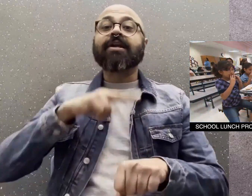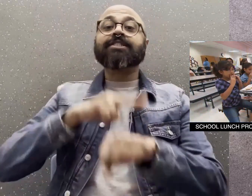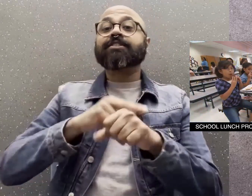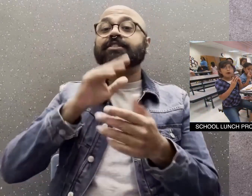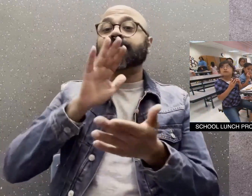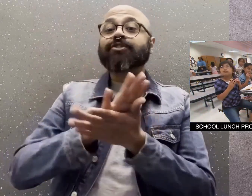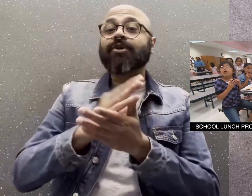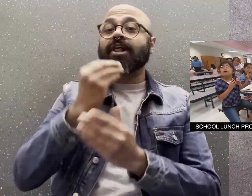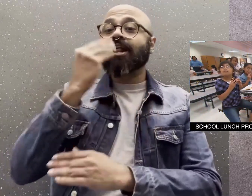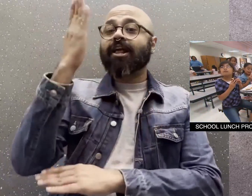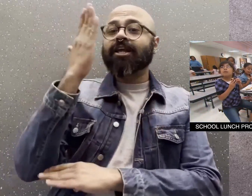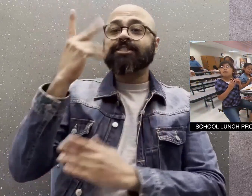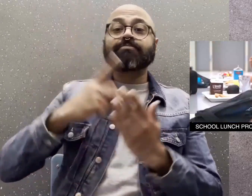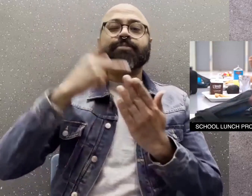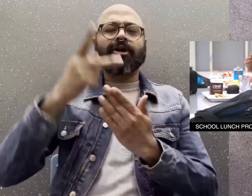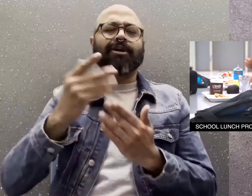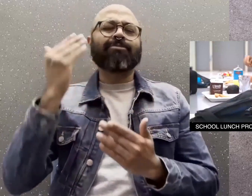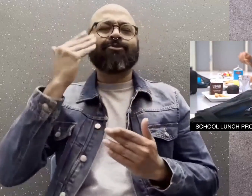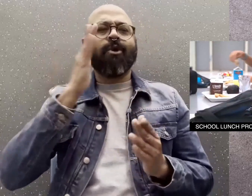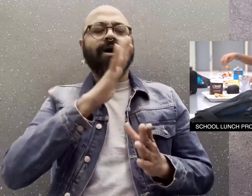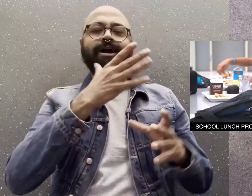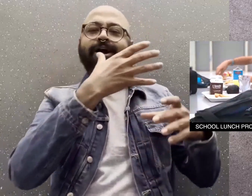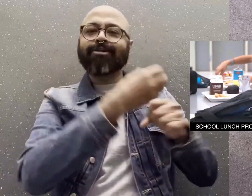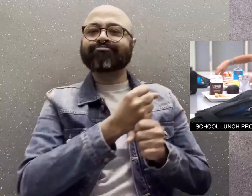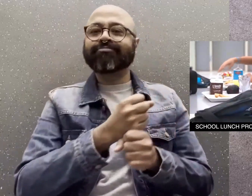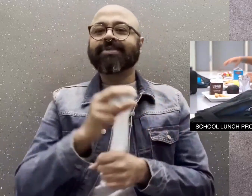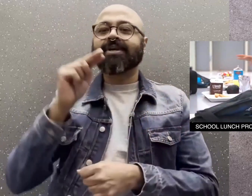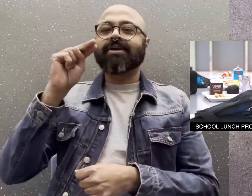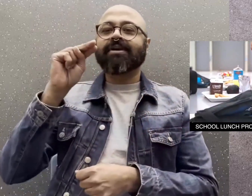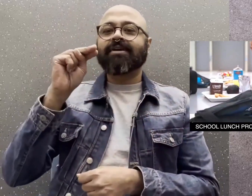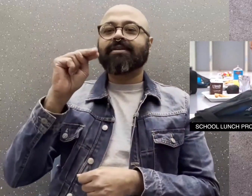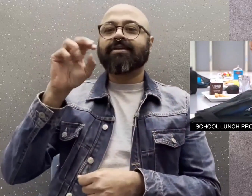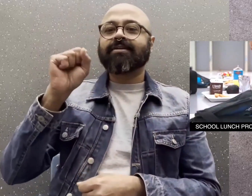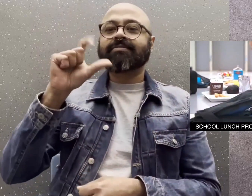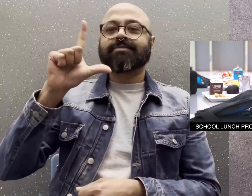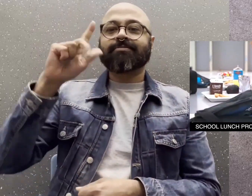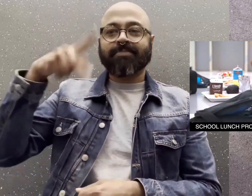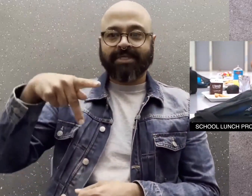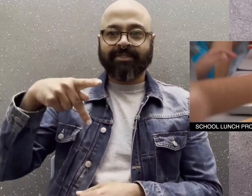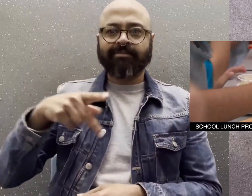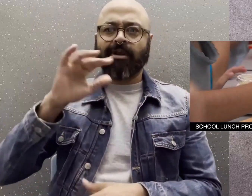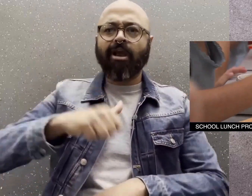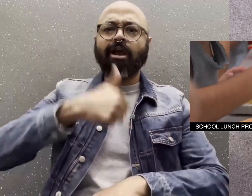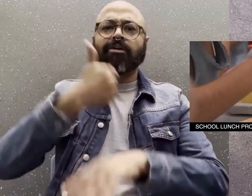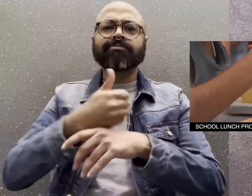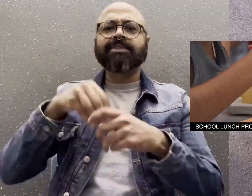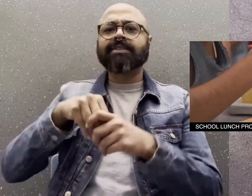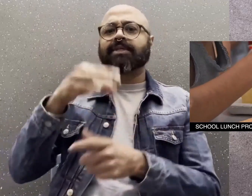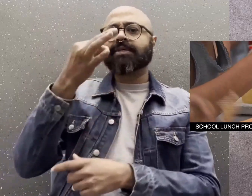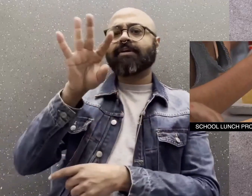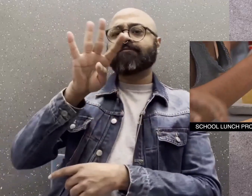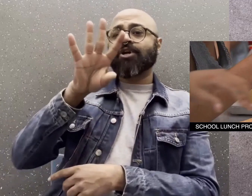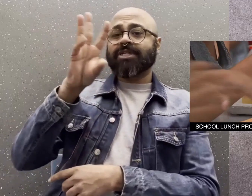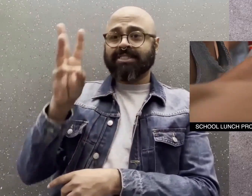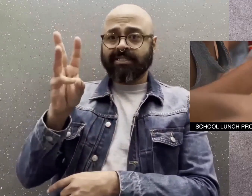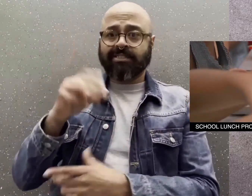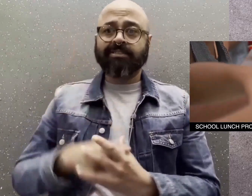the national school lunch program known as nslp was created in 1946.